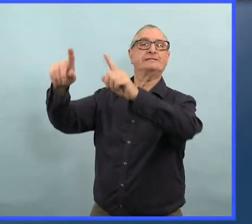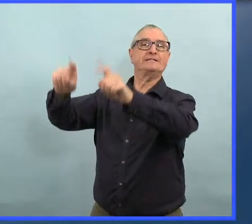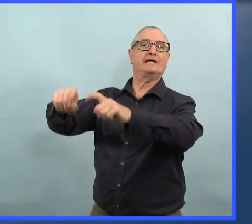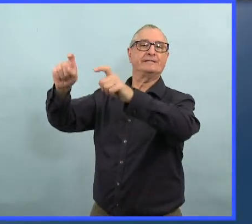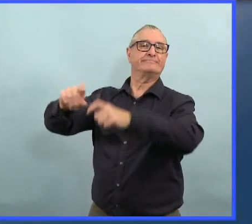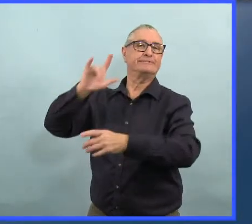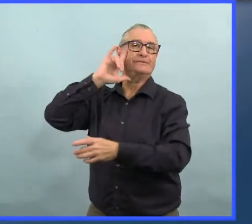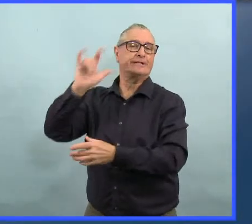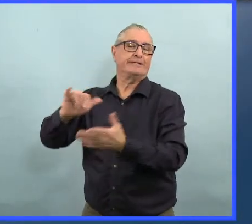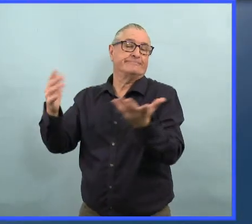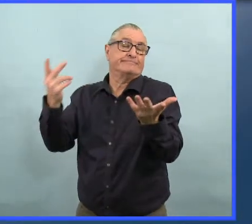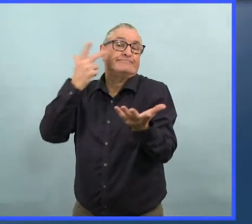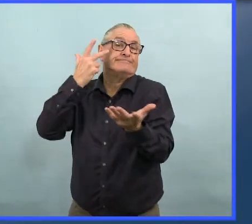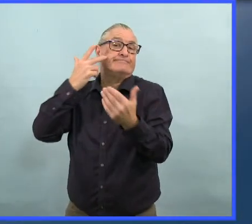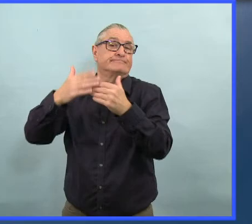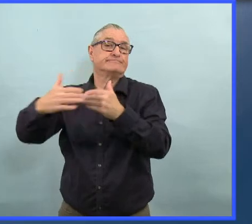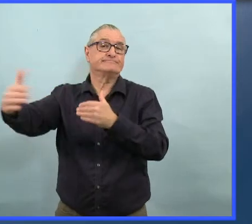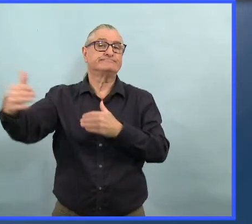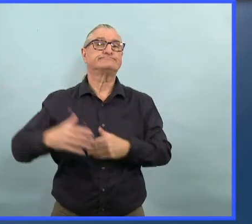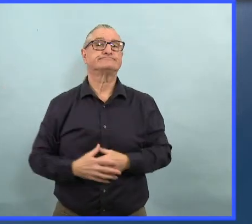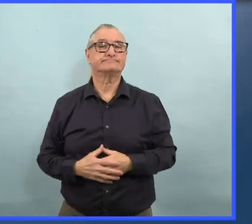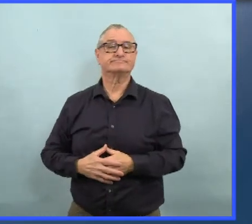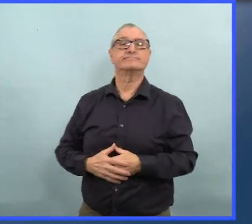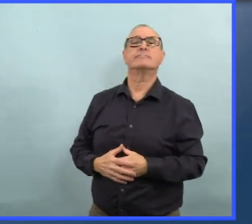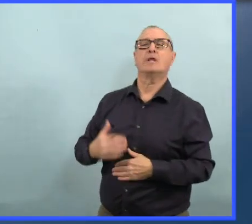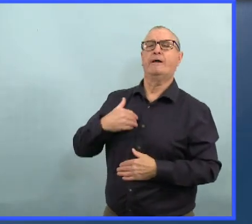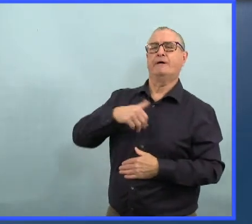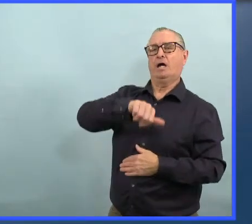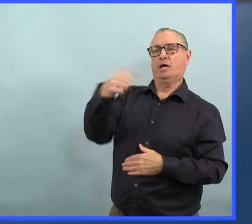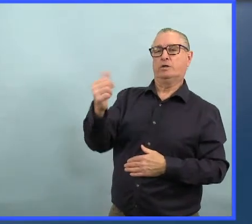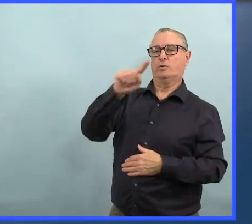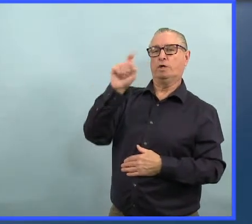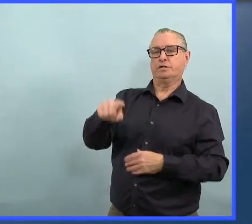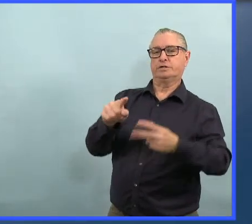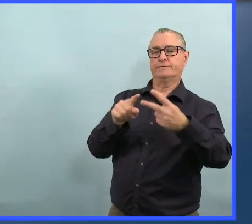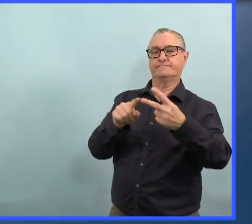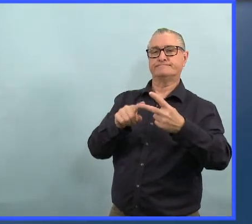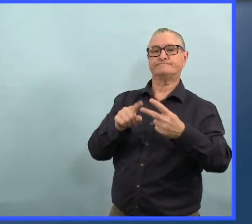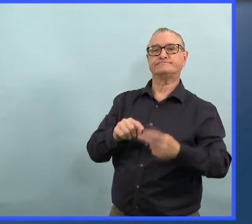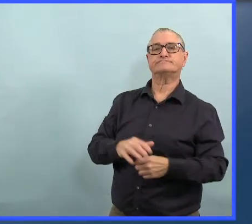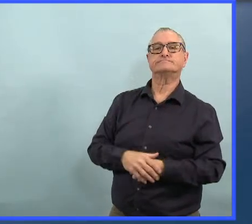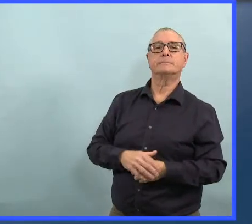and uh going to talk about more about you know the peak and we've seen in other jurisdictions